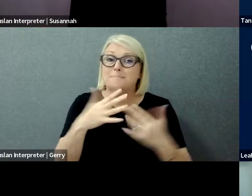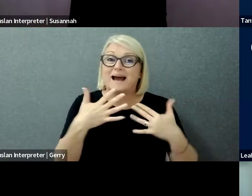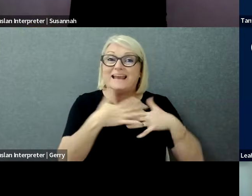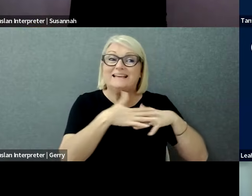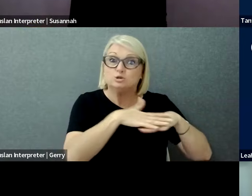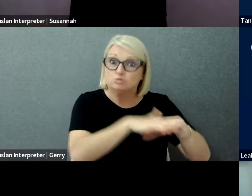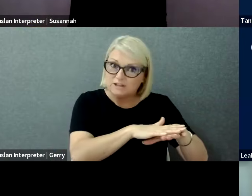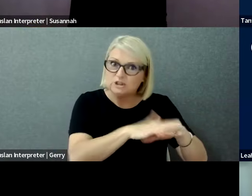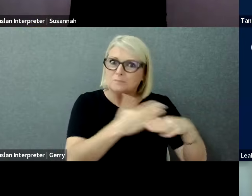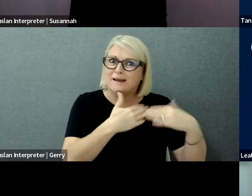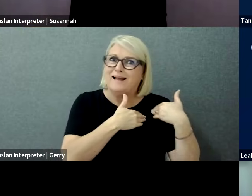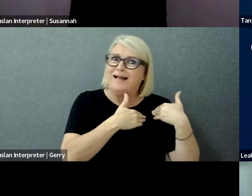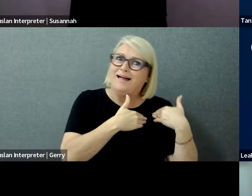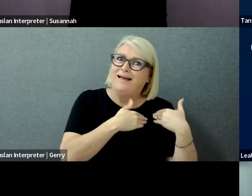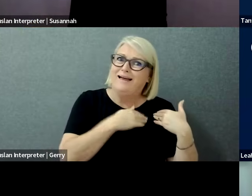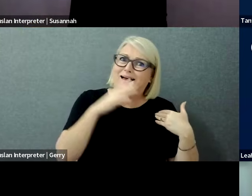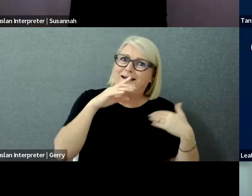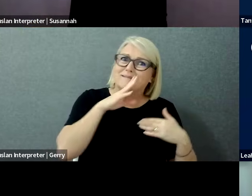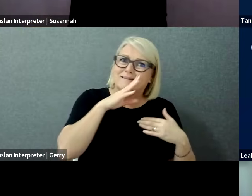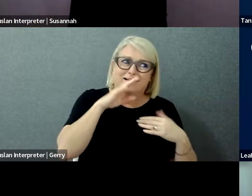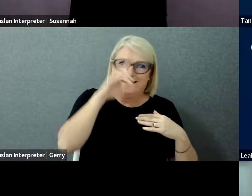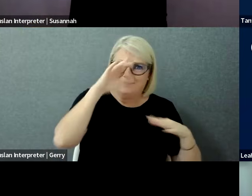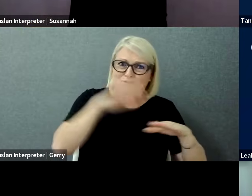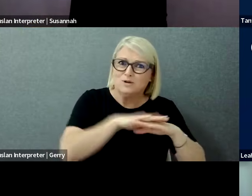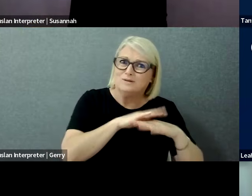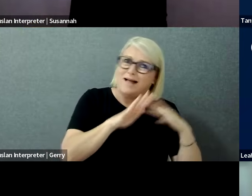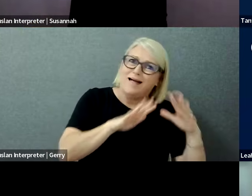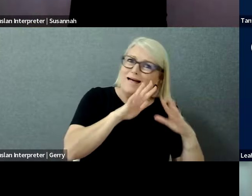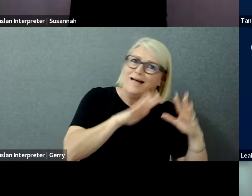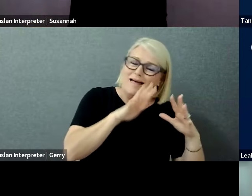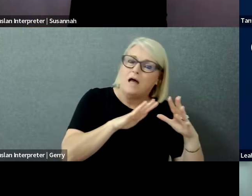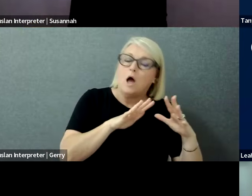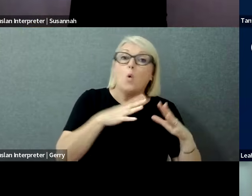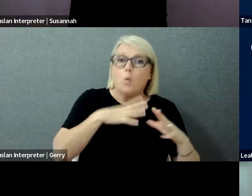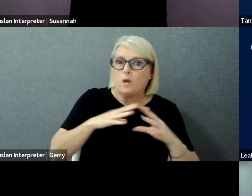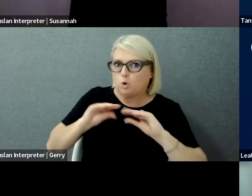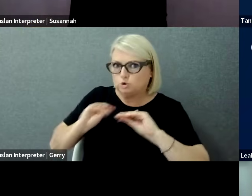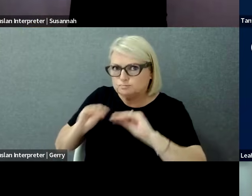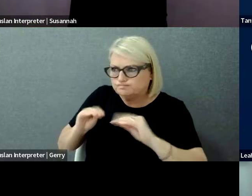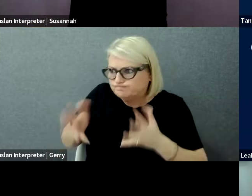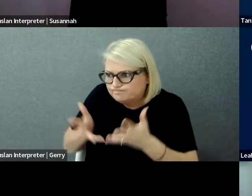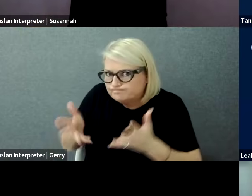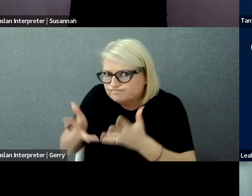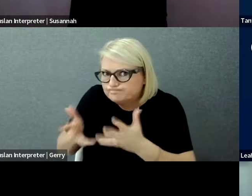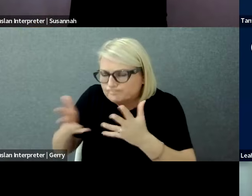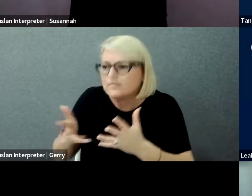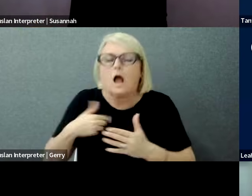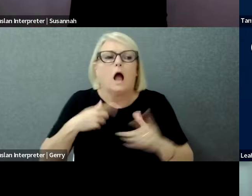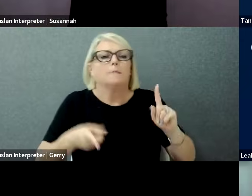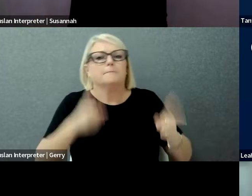the families and rather than asking families to navigate that big web of fragmented systems, it's